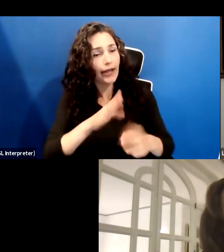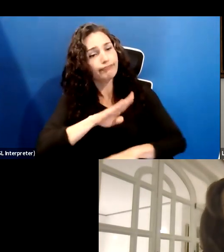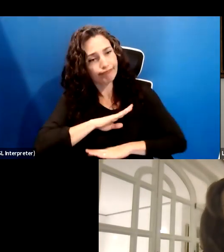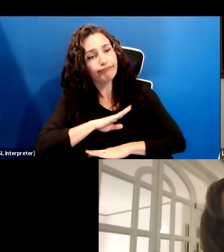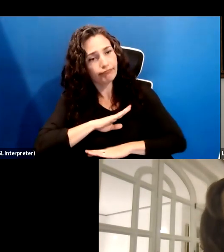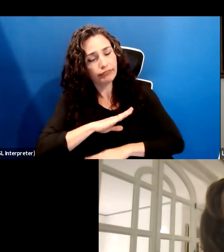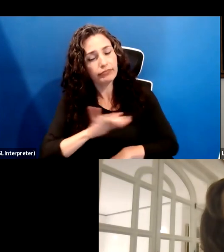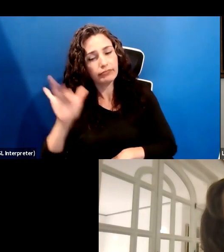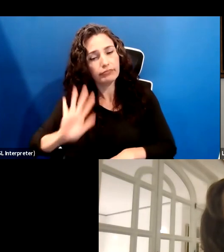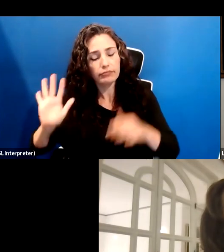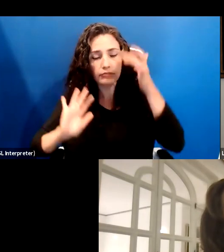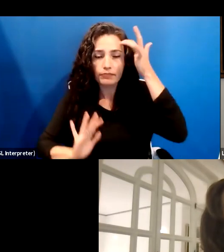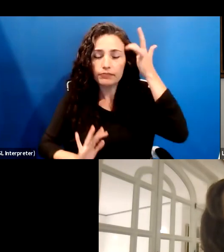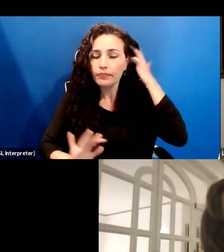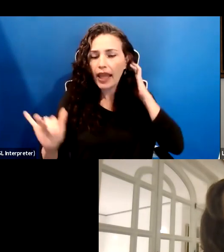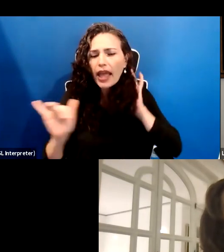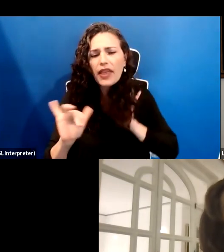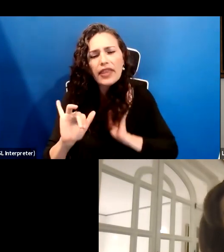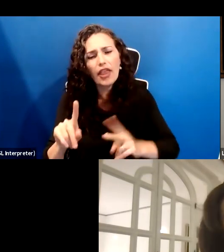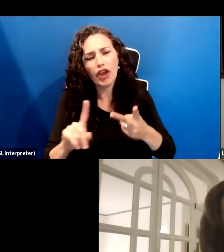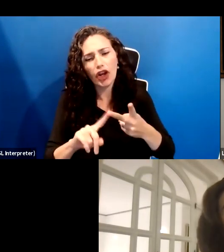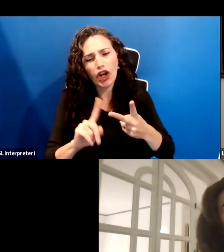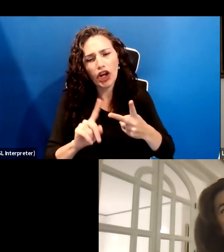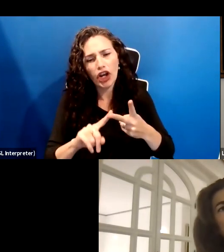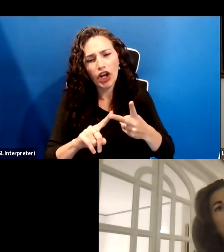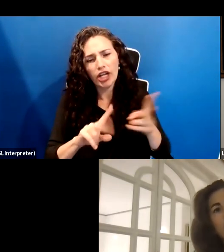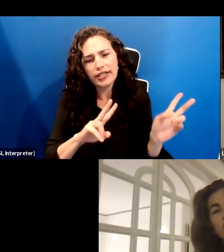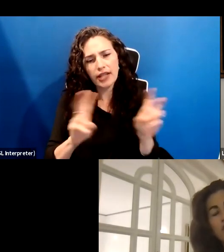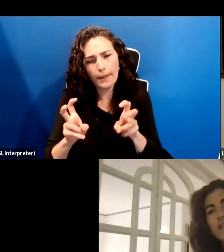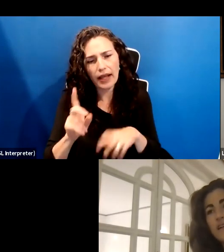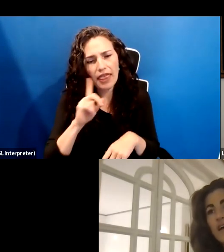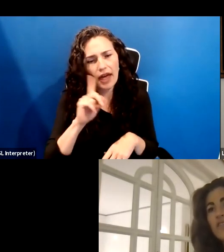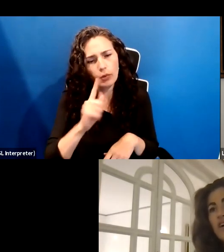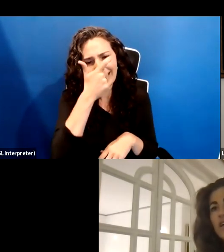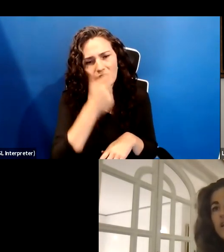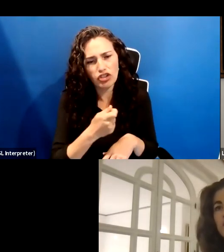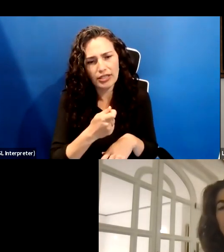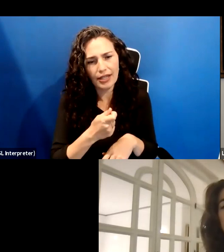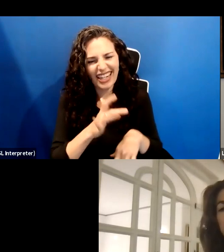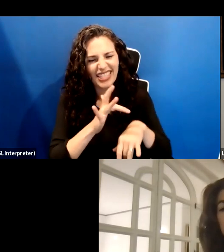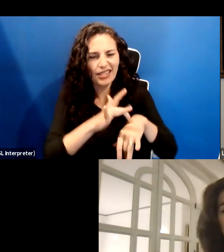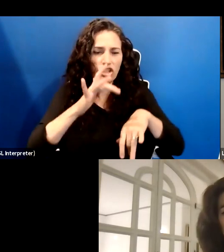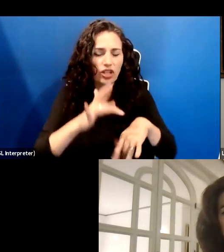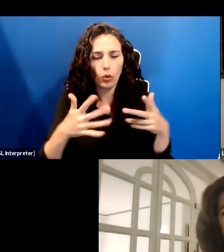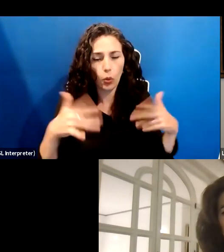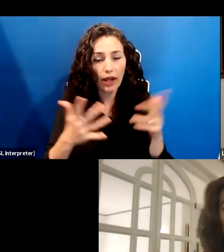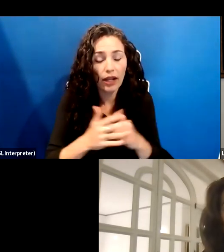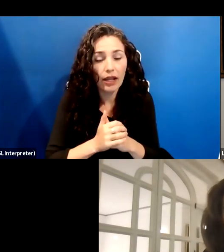And the other sort of topic that I found interesting that it touched on, is the idea of indoctrination.